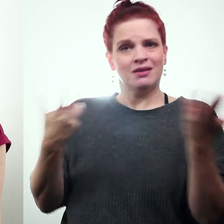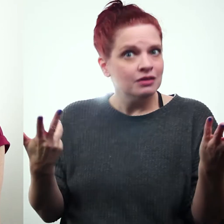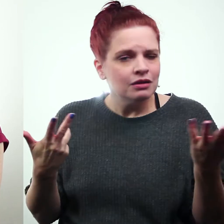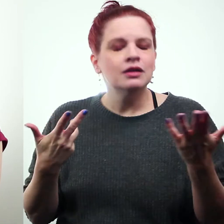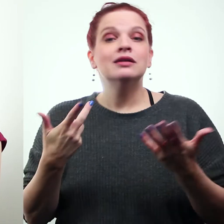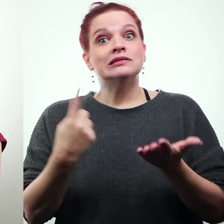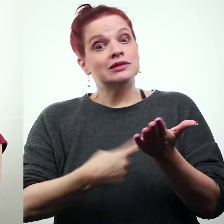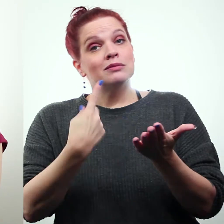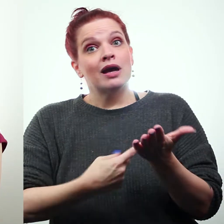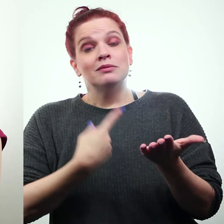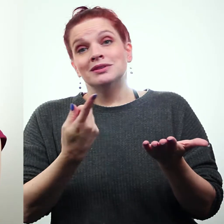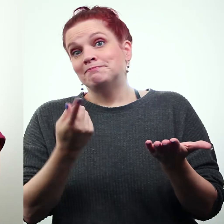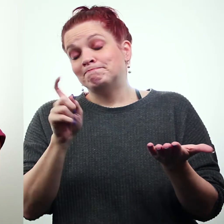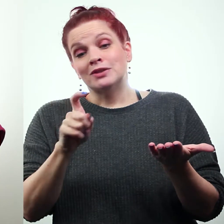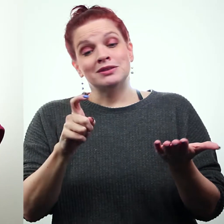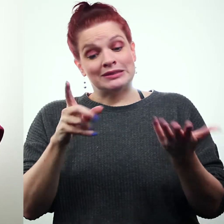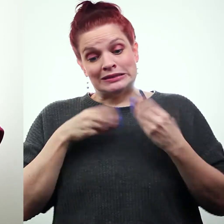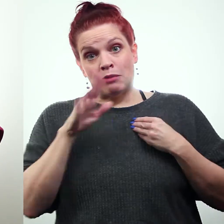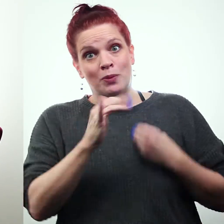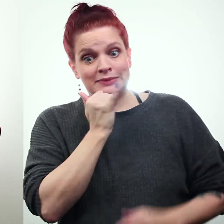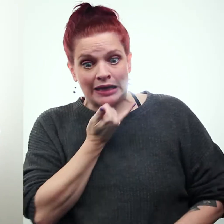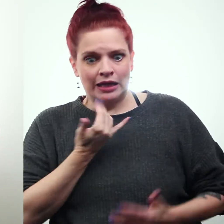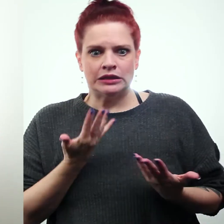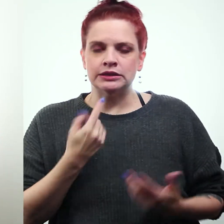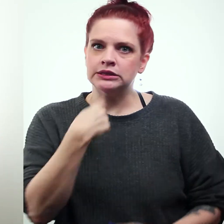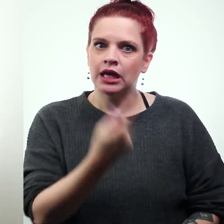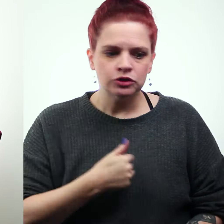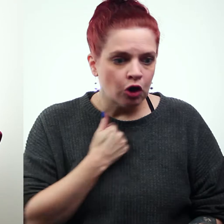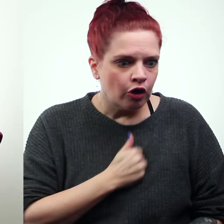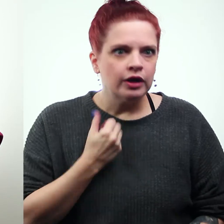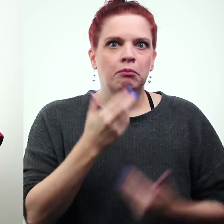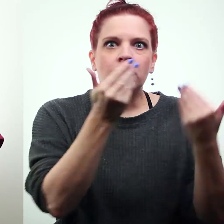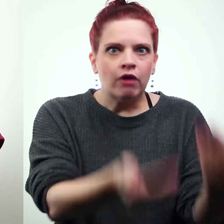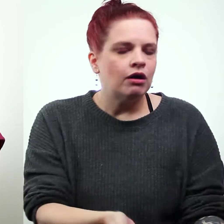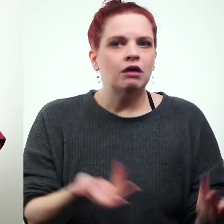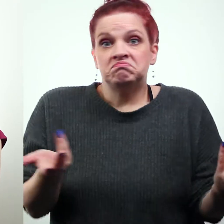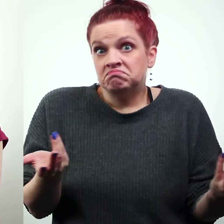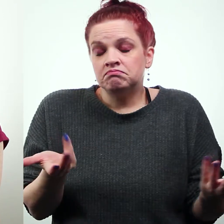What that really means is sometimes simply recognizing your mistake, saying sorry and then moving on.